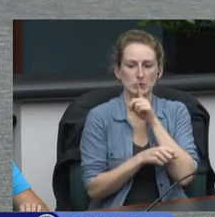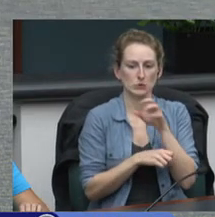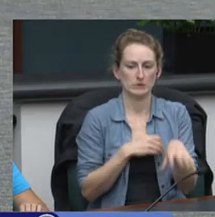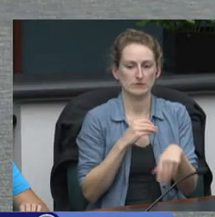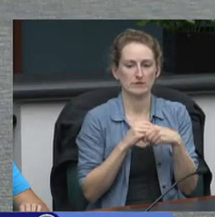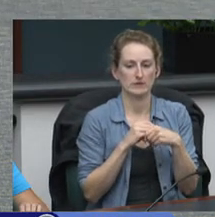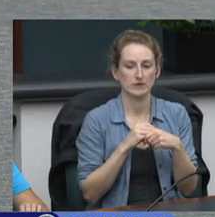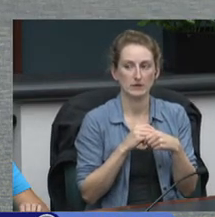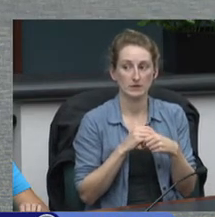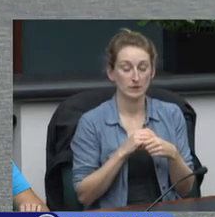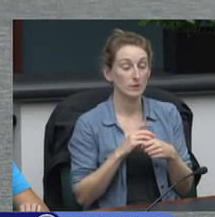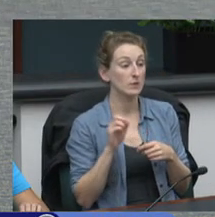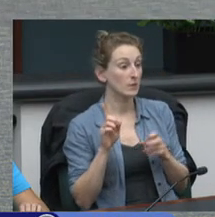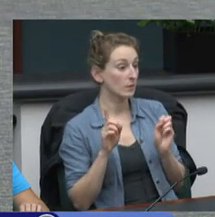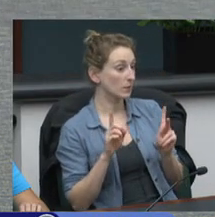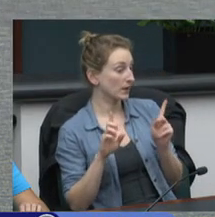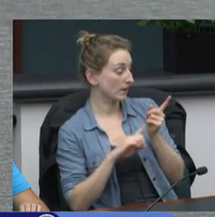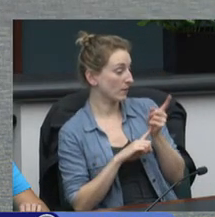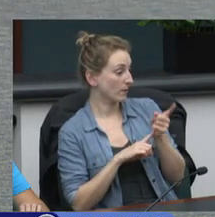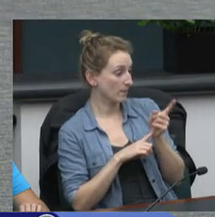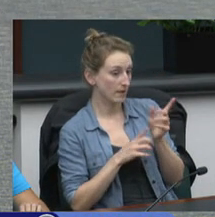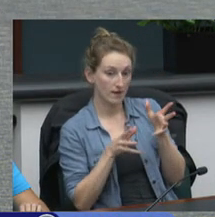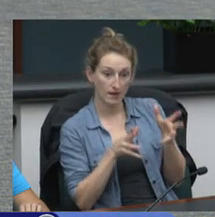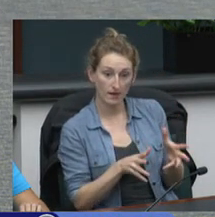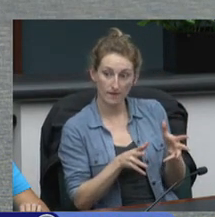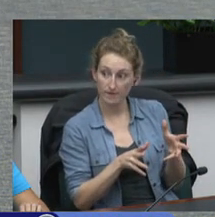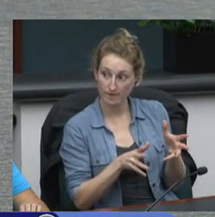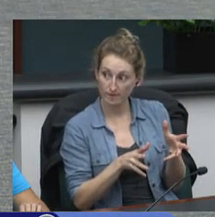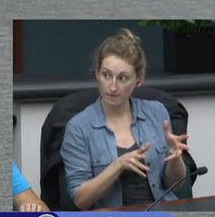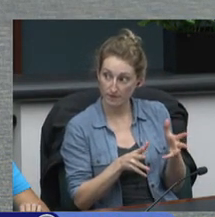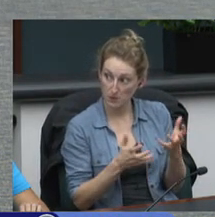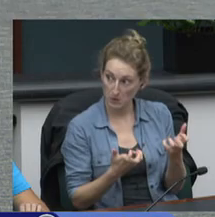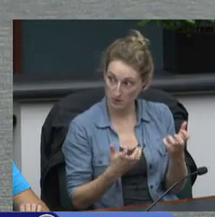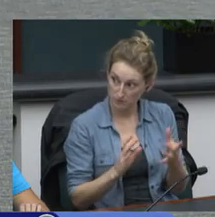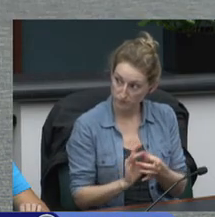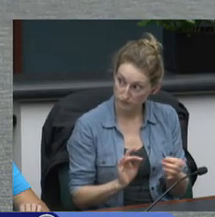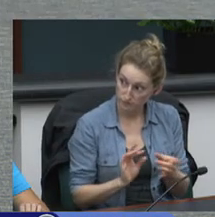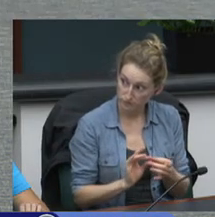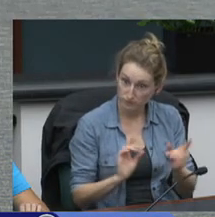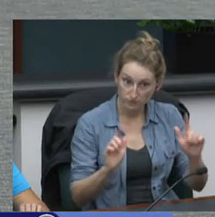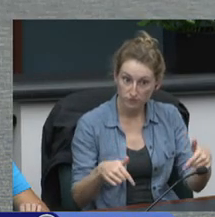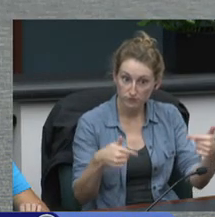remaining any other questions from Council before we go to the public okay